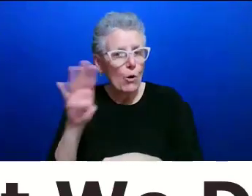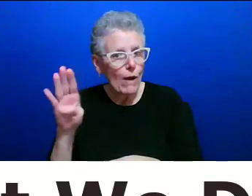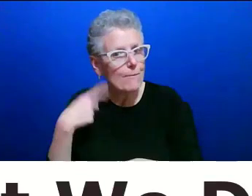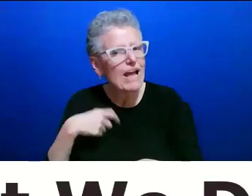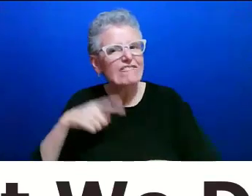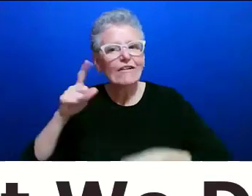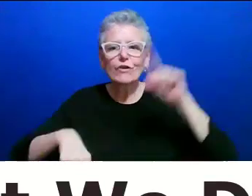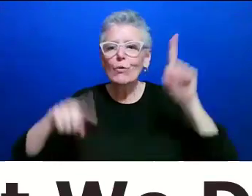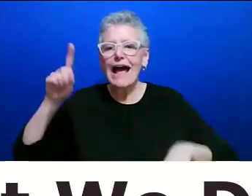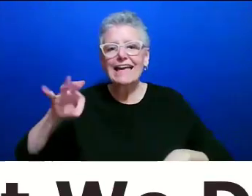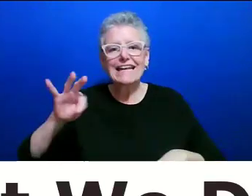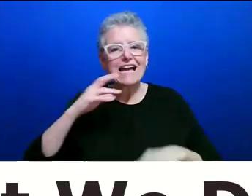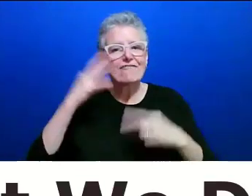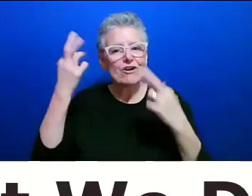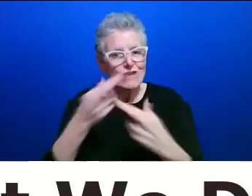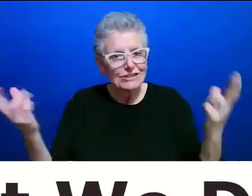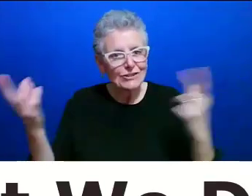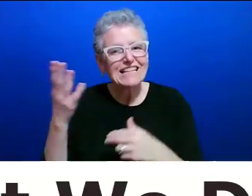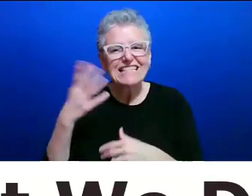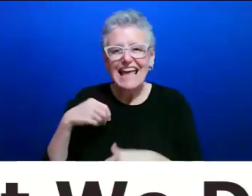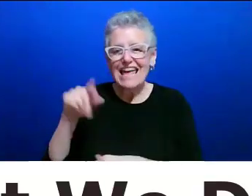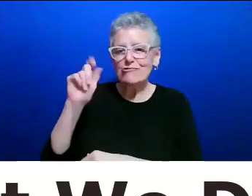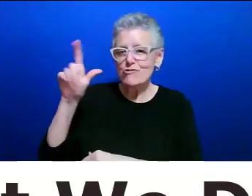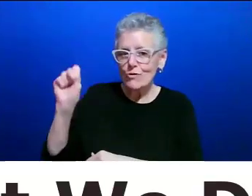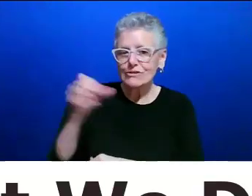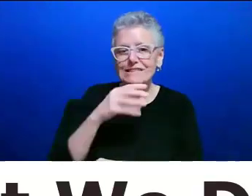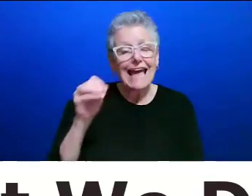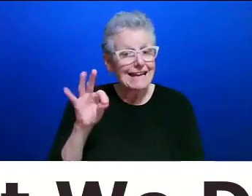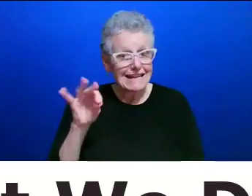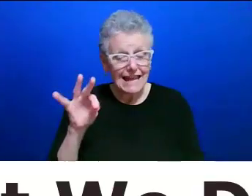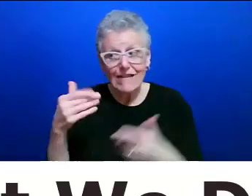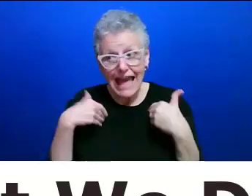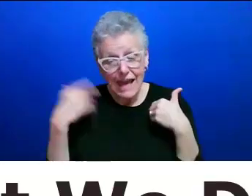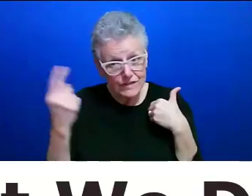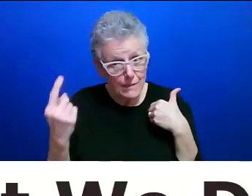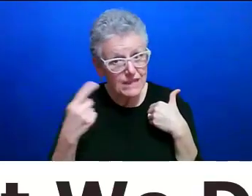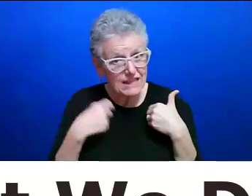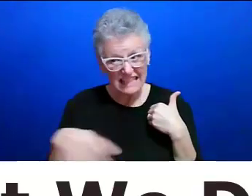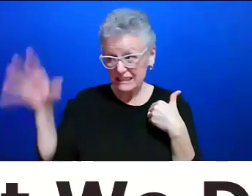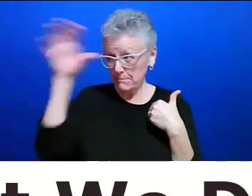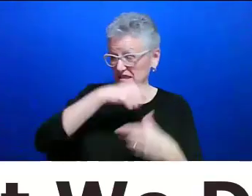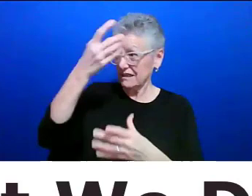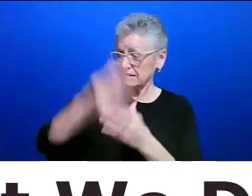of resources and tools, and if there's something that's missing that you're wondering about,